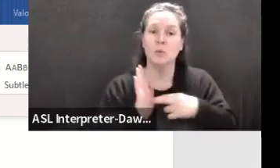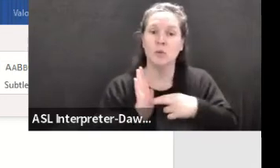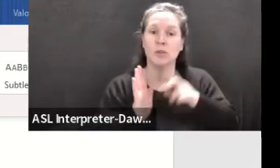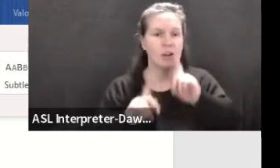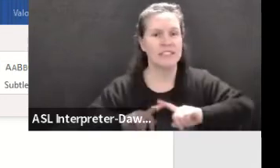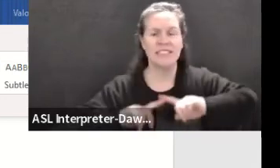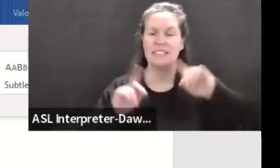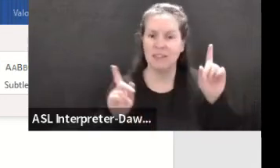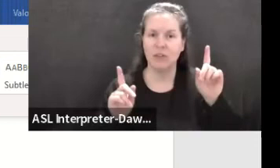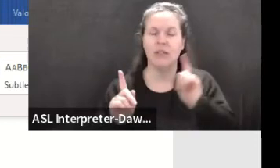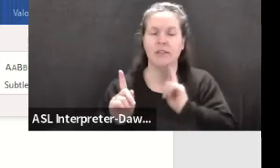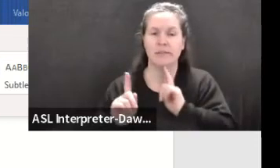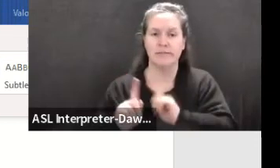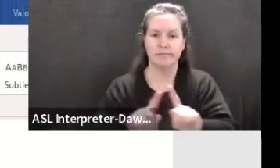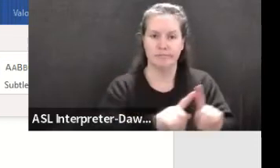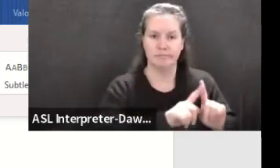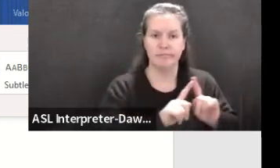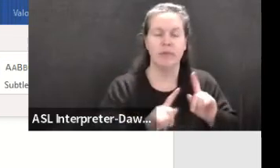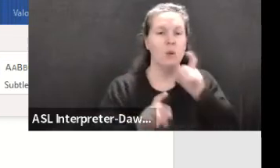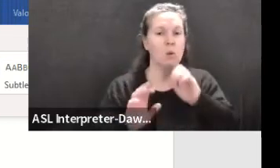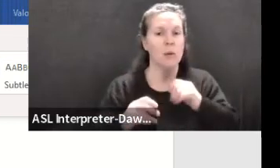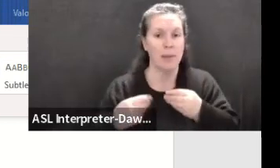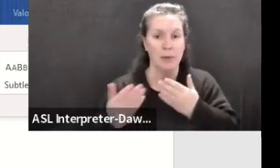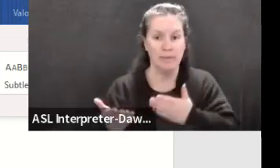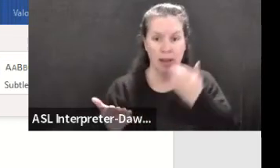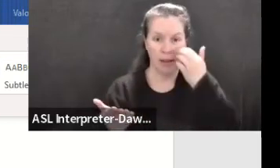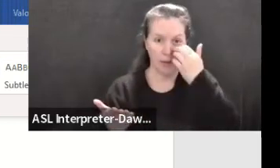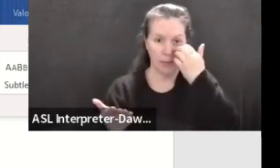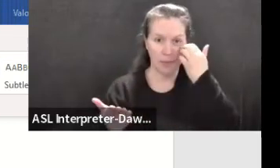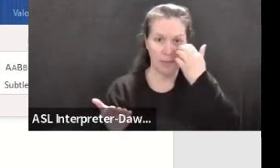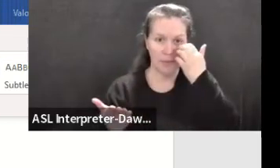They say who can provide the education.